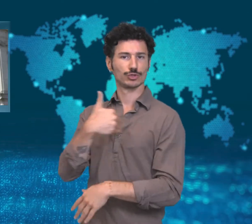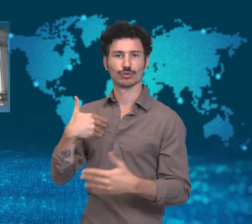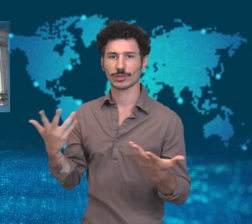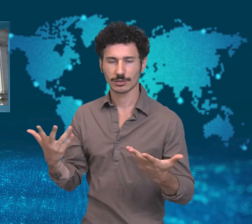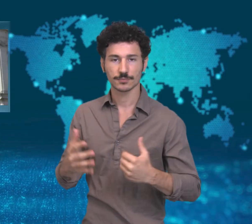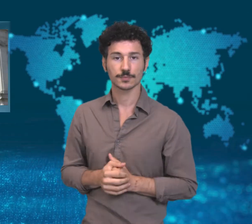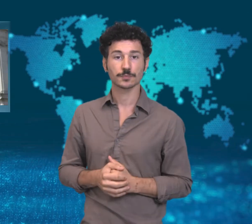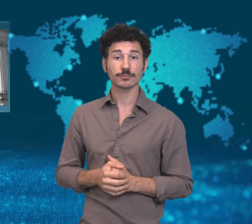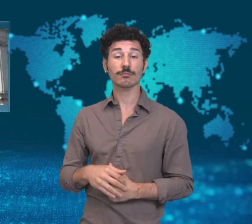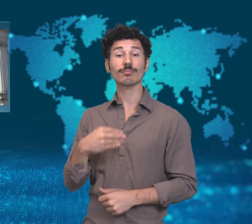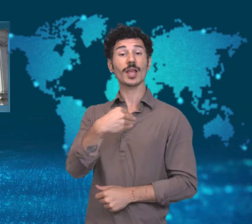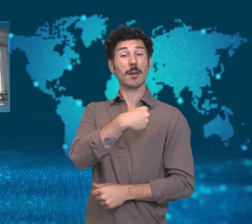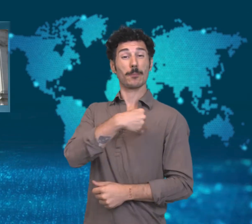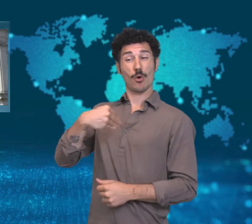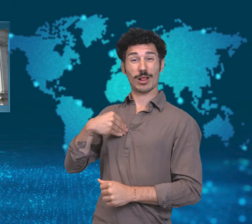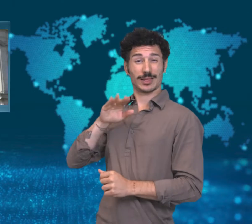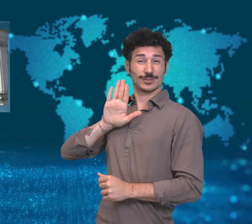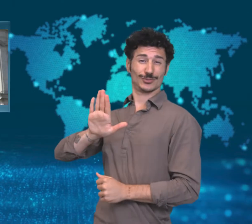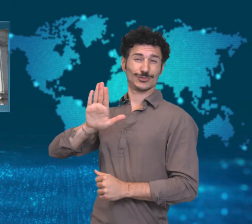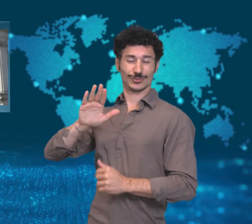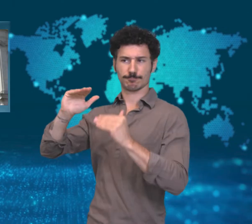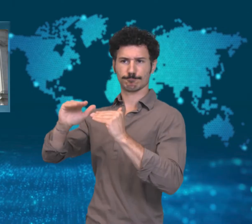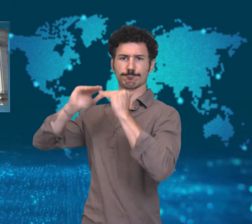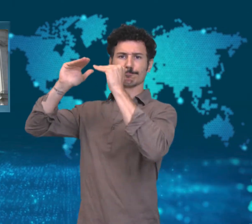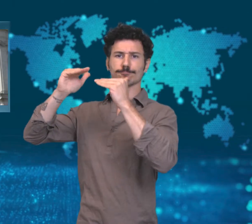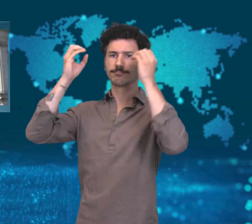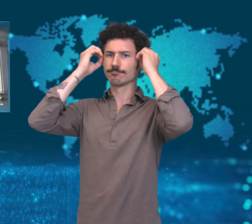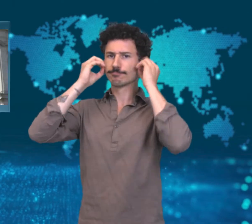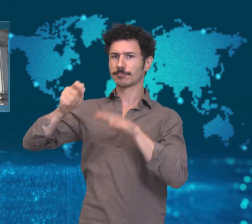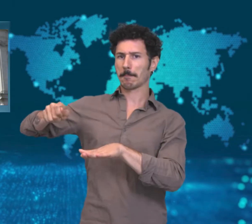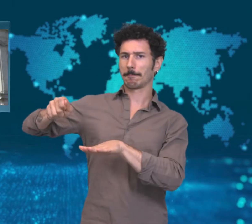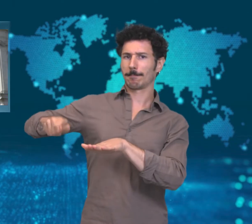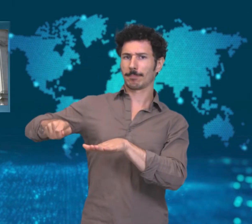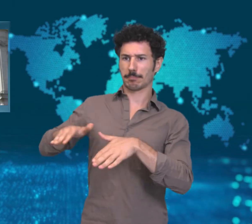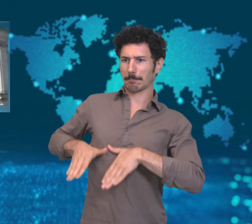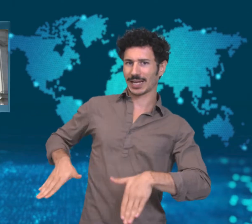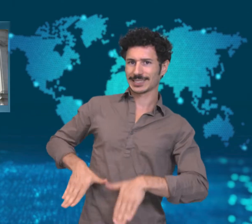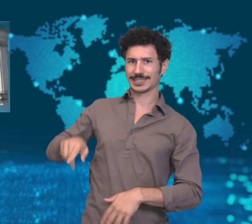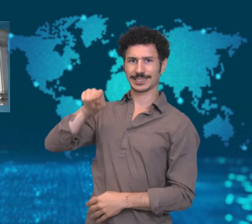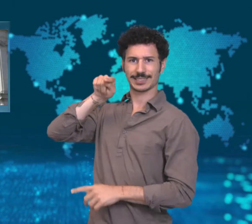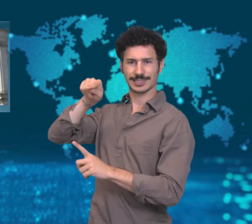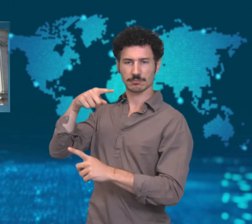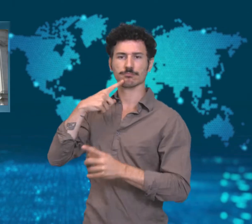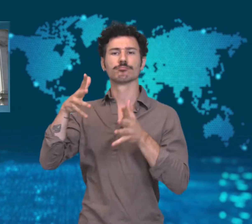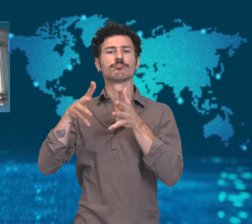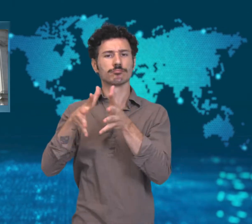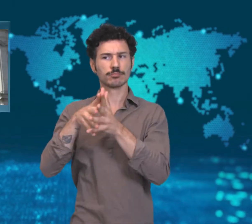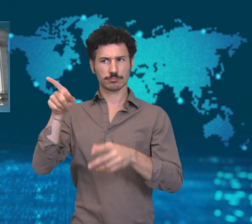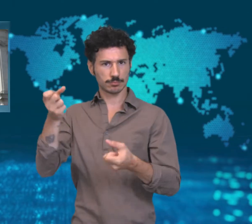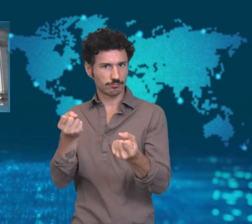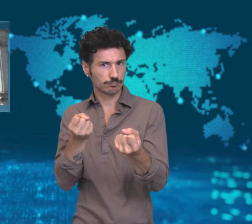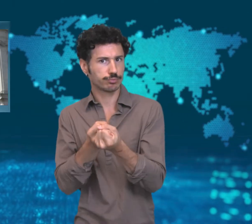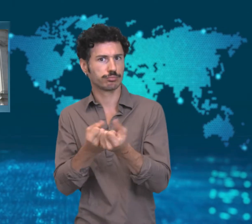The Polish Justice Minister emphasized that his ministry is